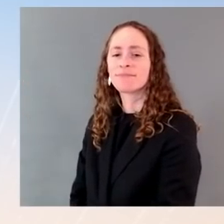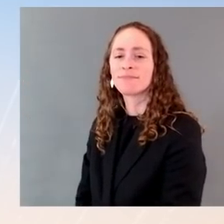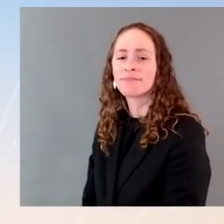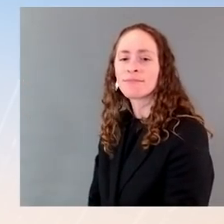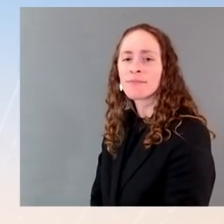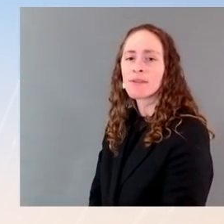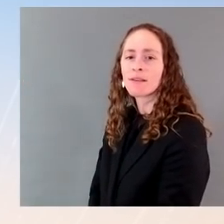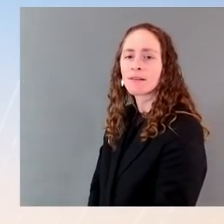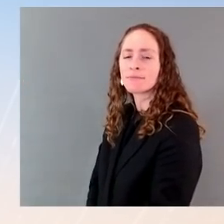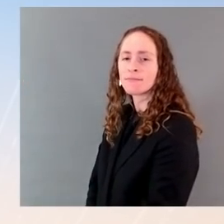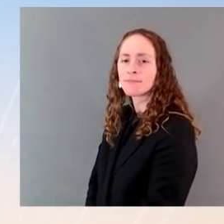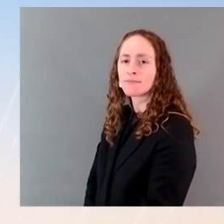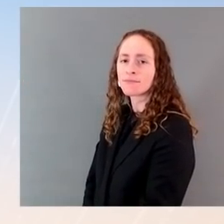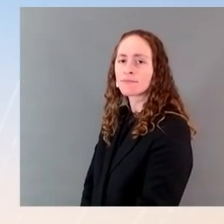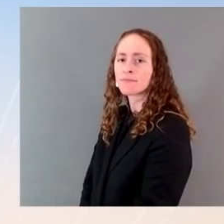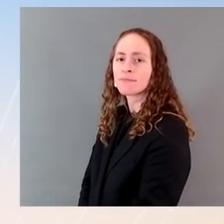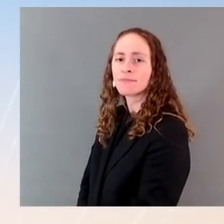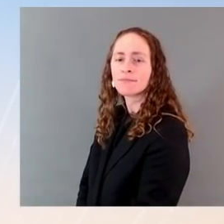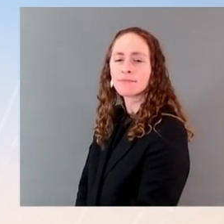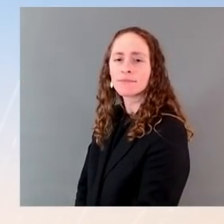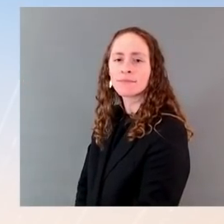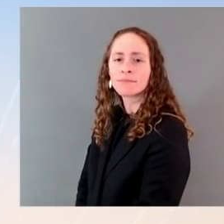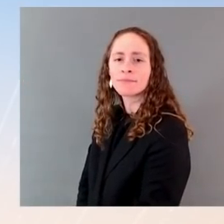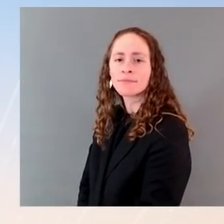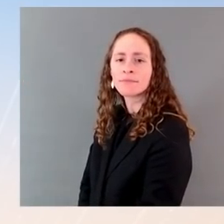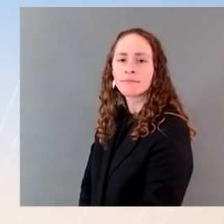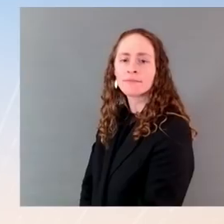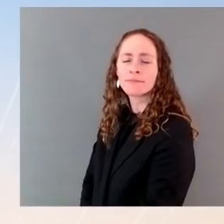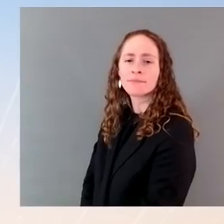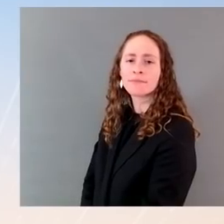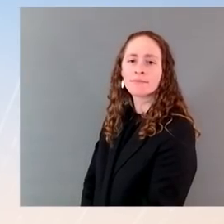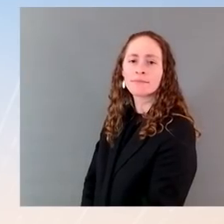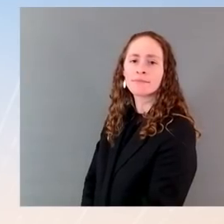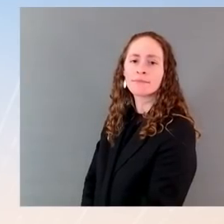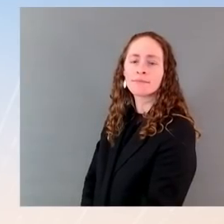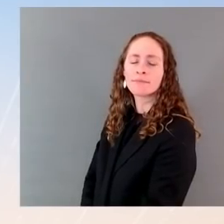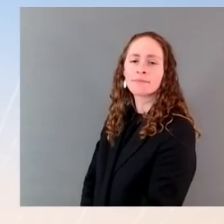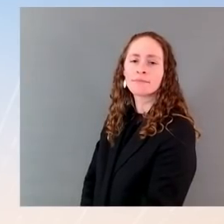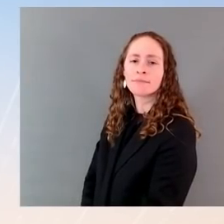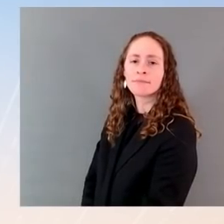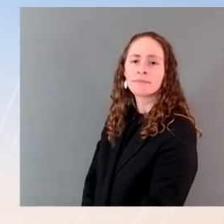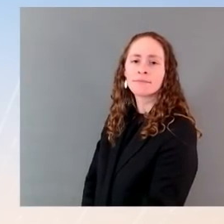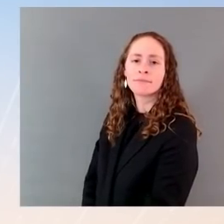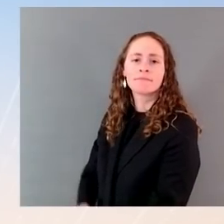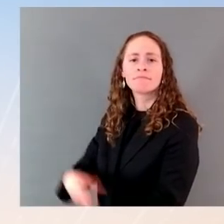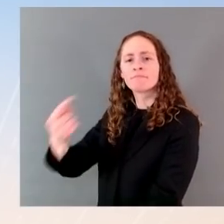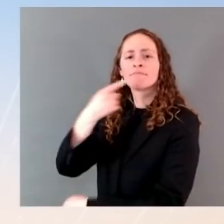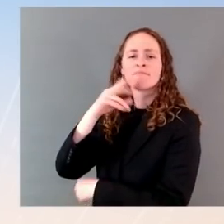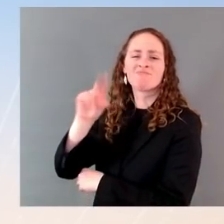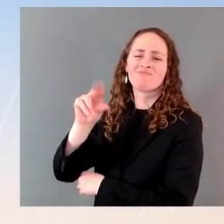testing free, available to all citizens. Singapore, for example, sent six test kits to all citizens in September.